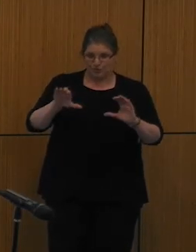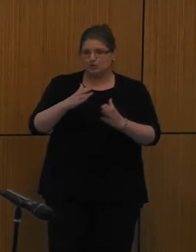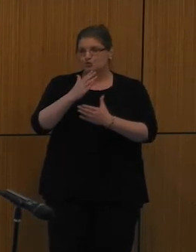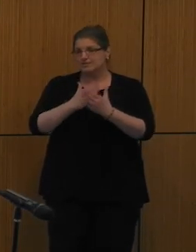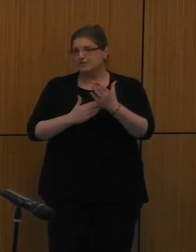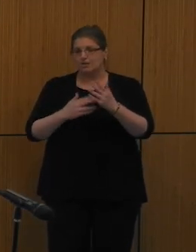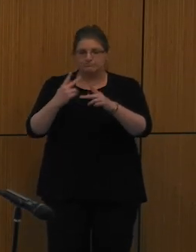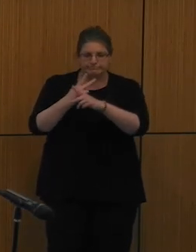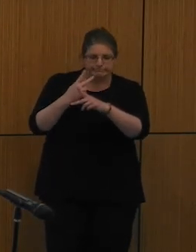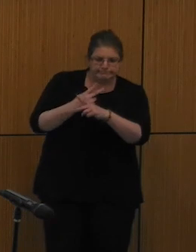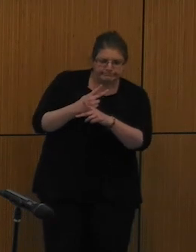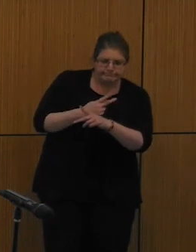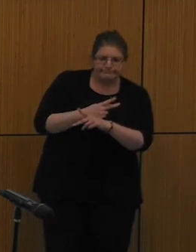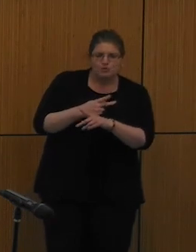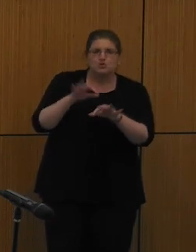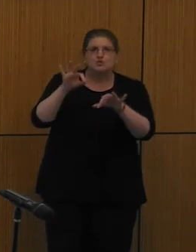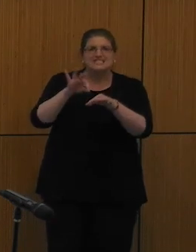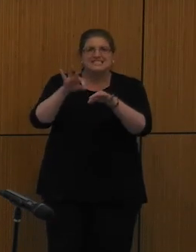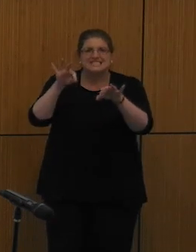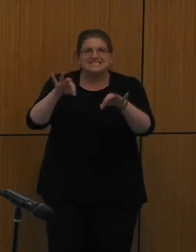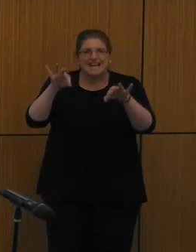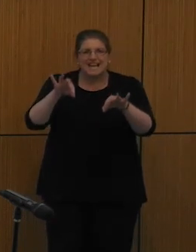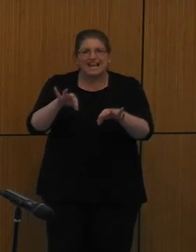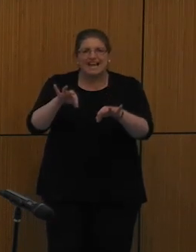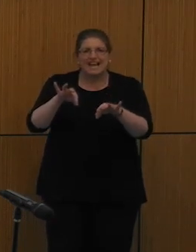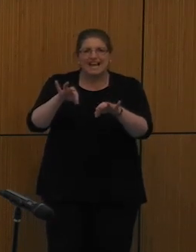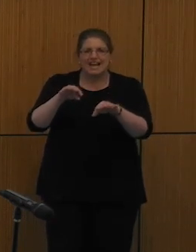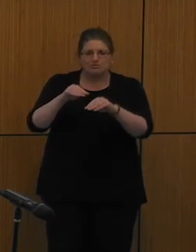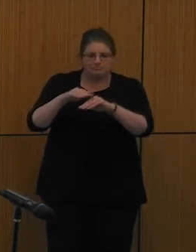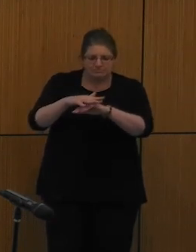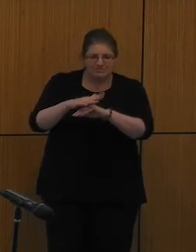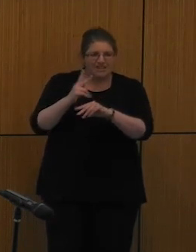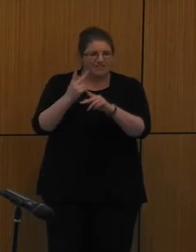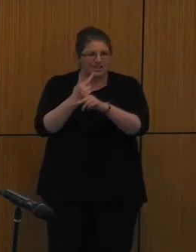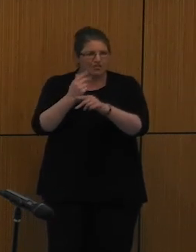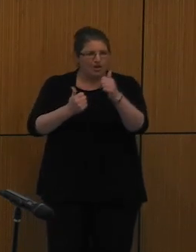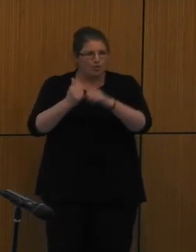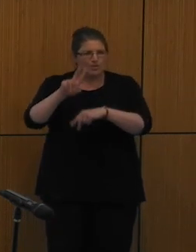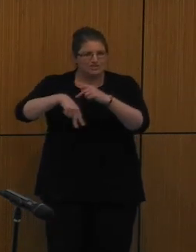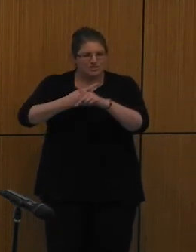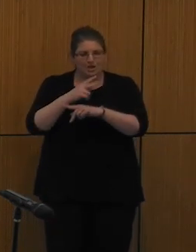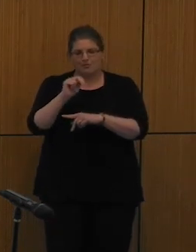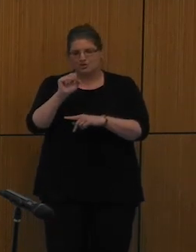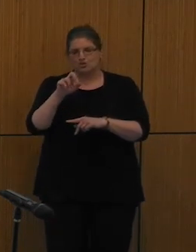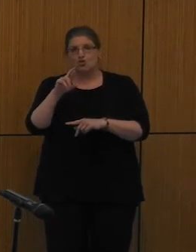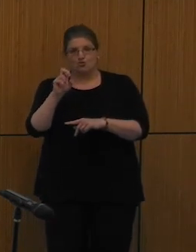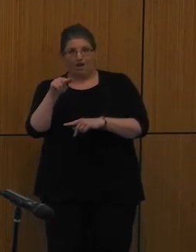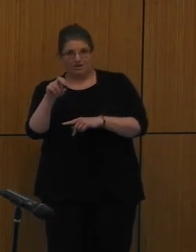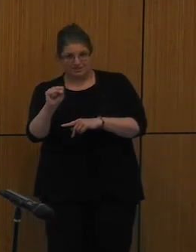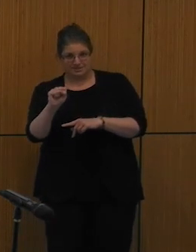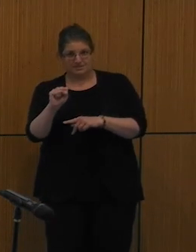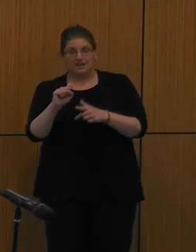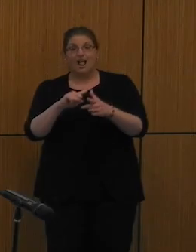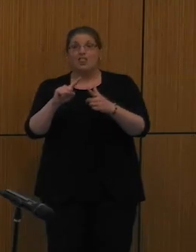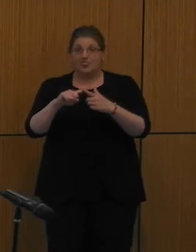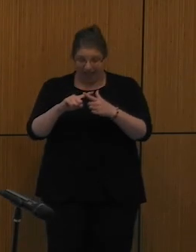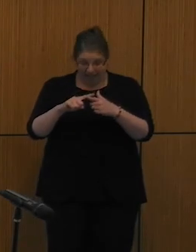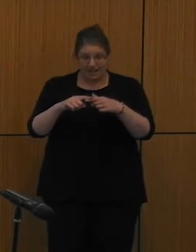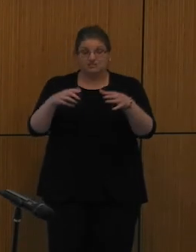Some of our tissues, try to figure out if our neurons are sensory or motor and so on. And then we put it all together to tell a bigger story.